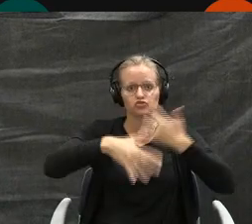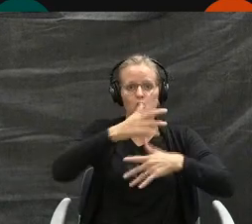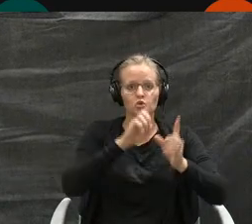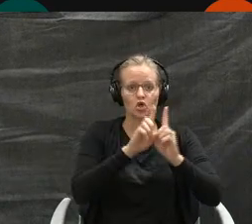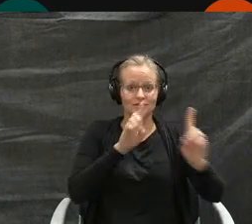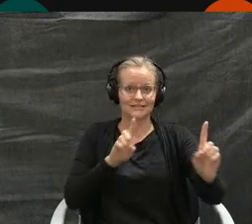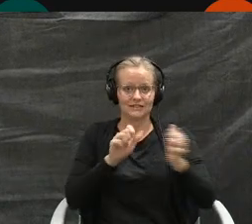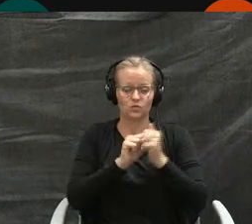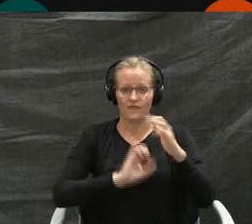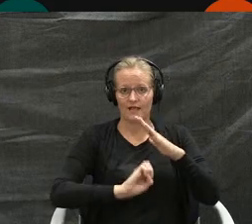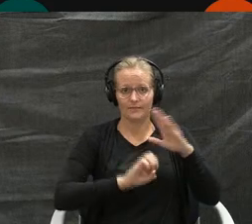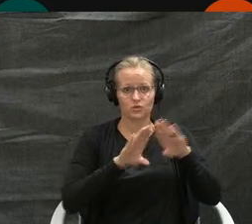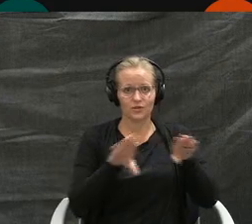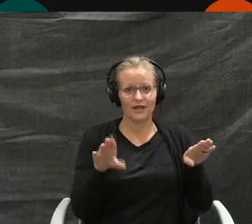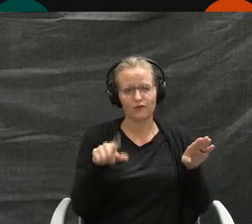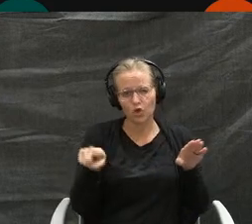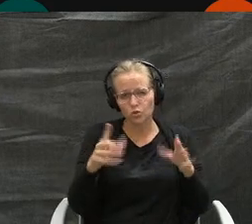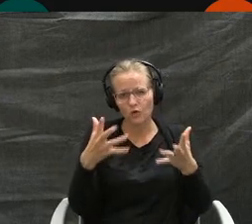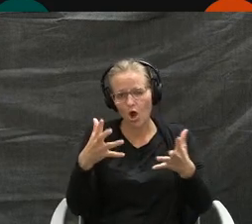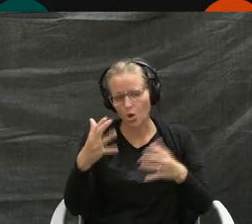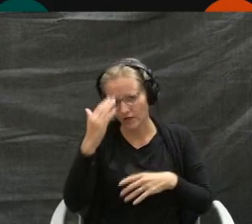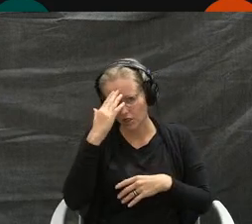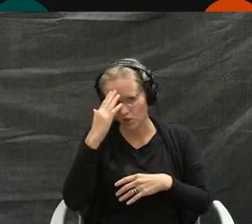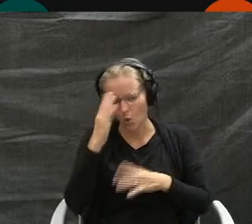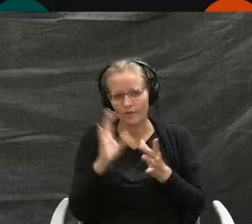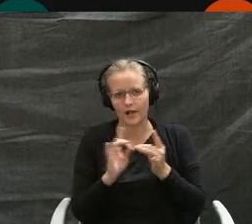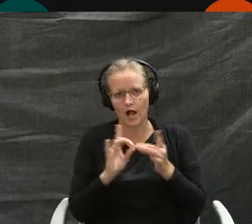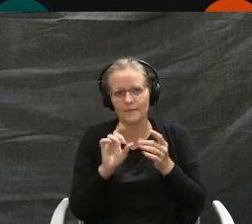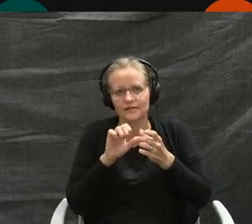we've heard. All those comments already this evening. We also